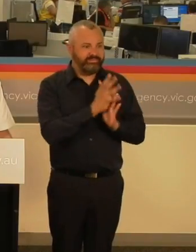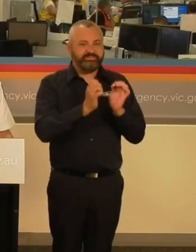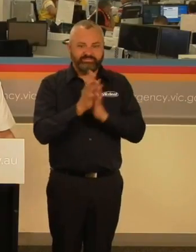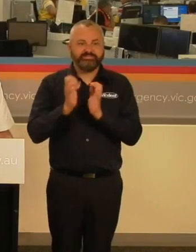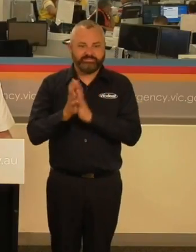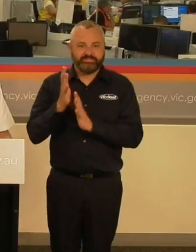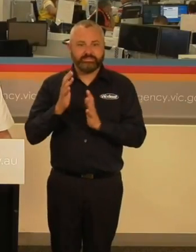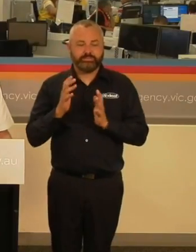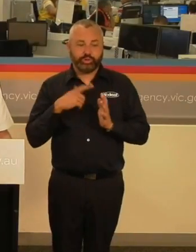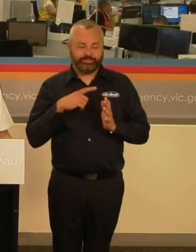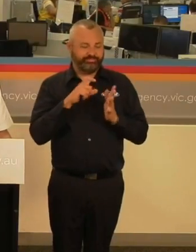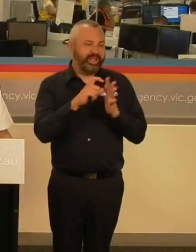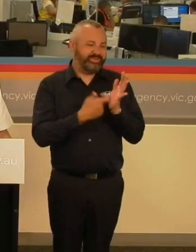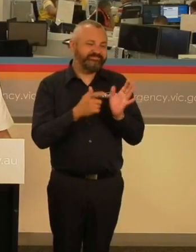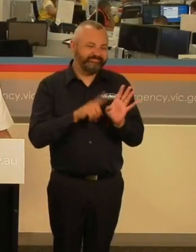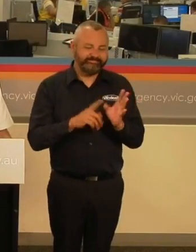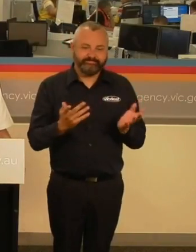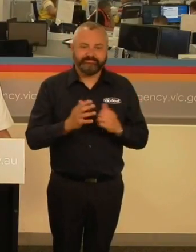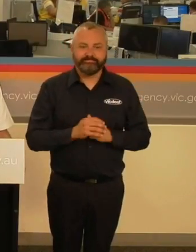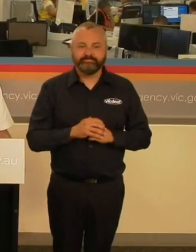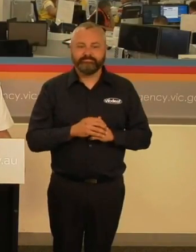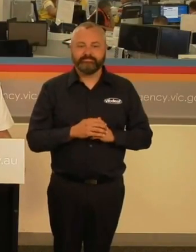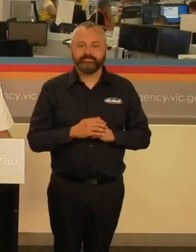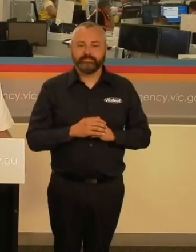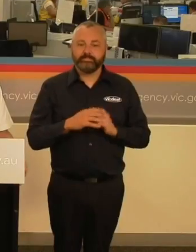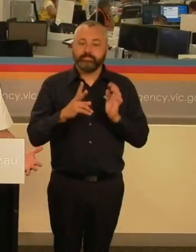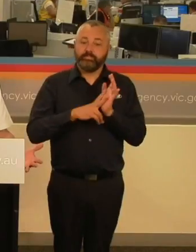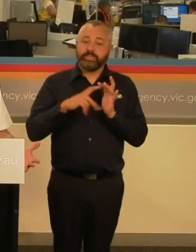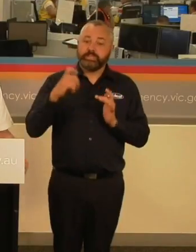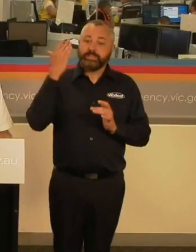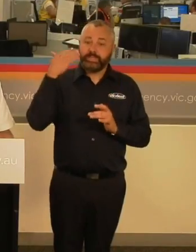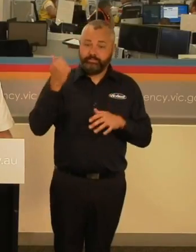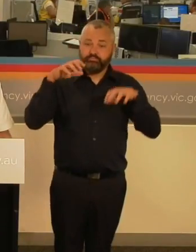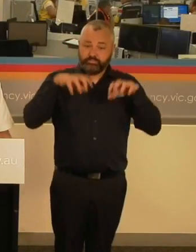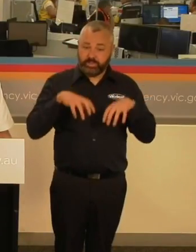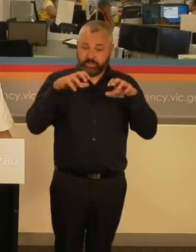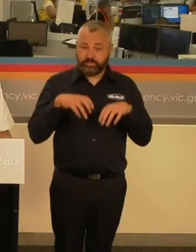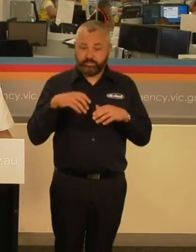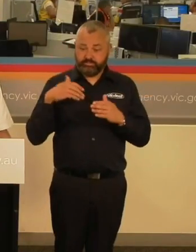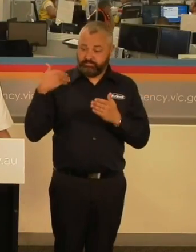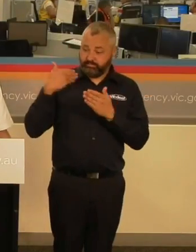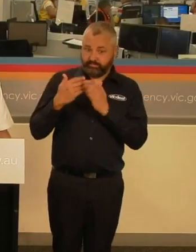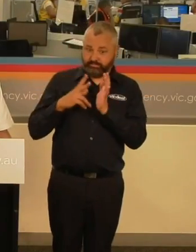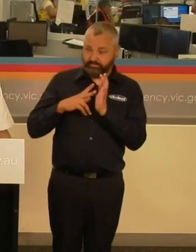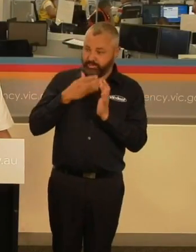suppose we've been saying it across Victoria we have had rain in fact before Christmas we had significant rain we have had rain in the